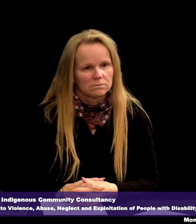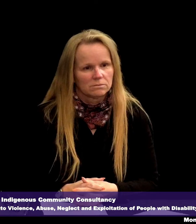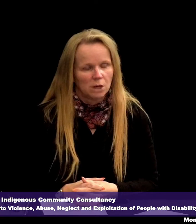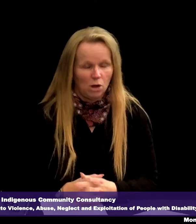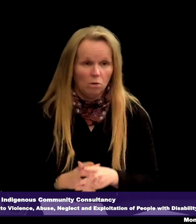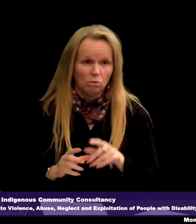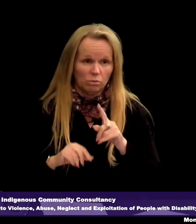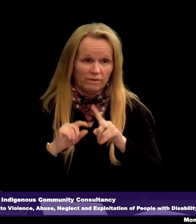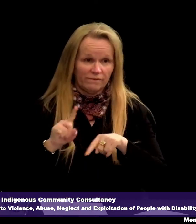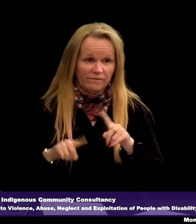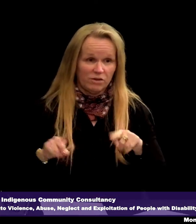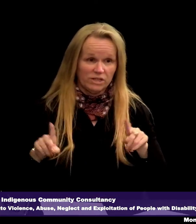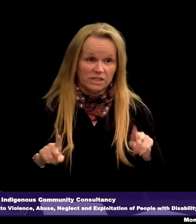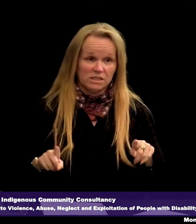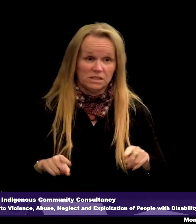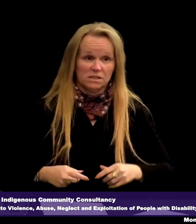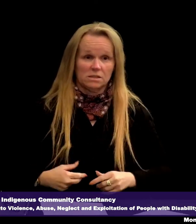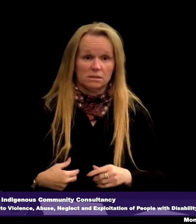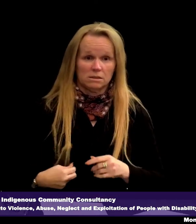Well, it varies a great deal.